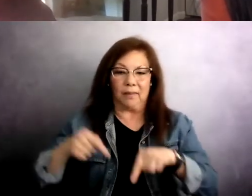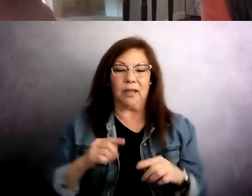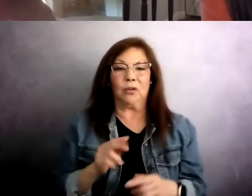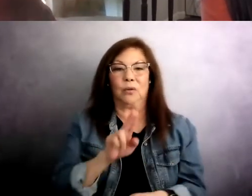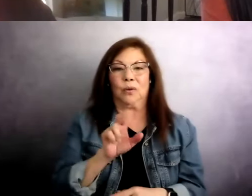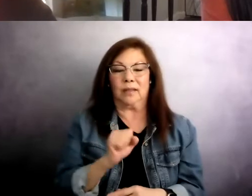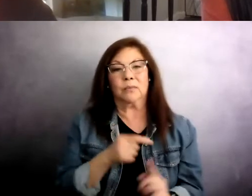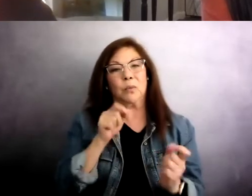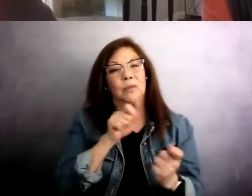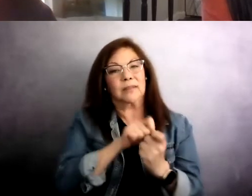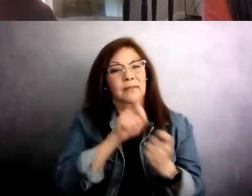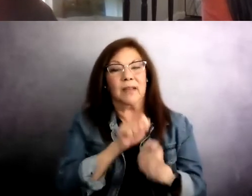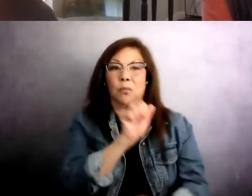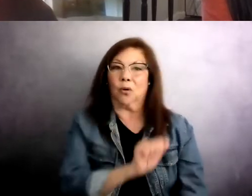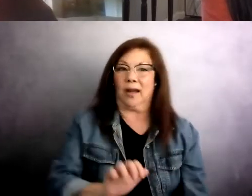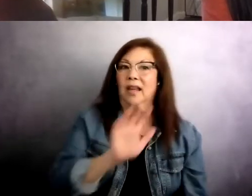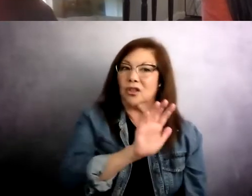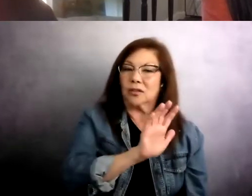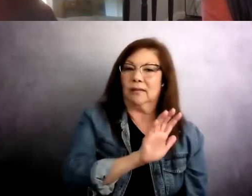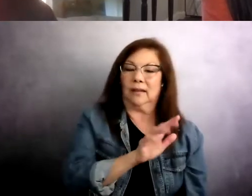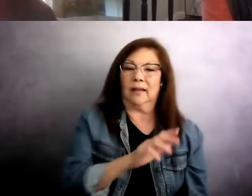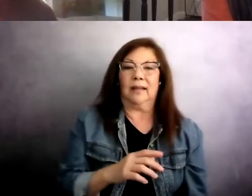people of Asian descent.